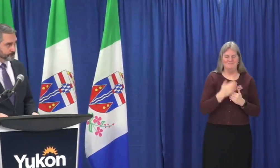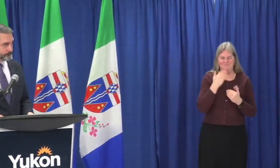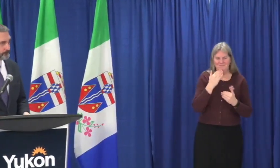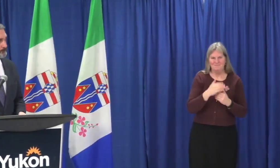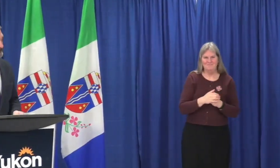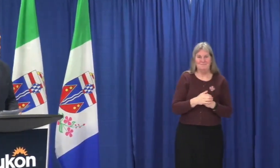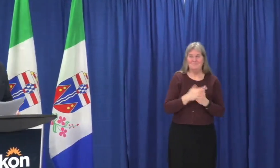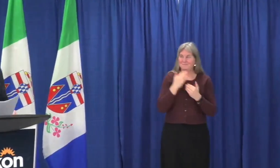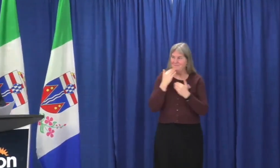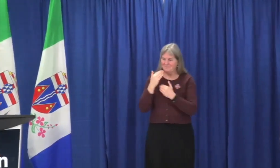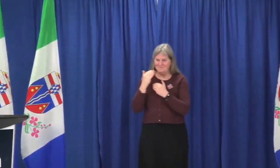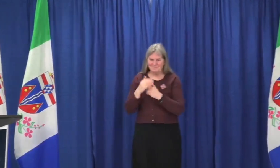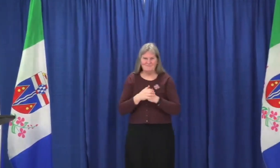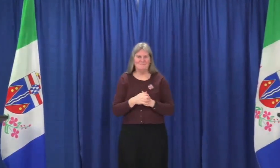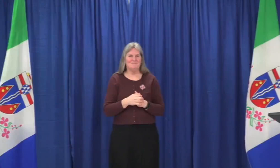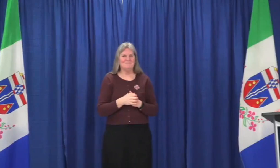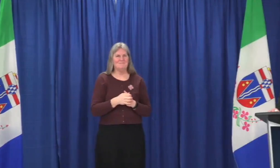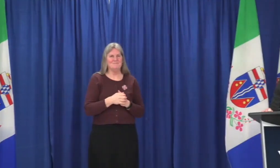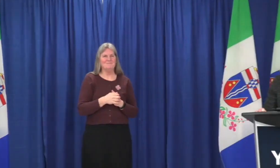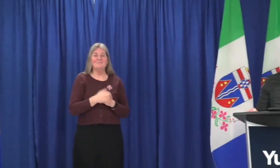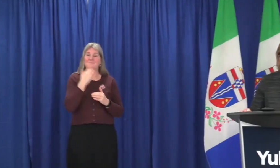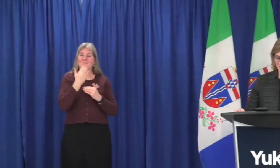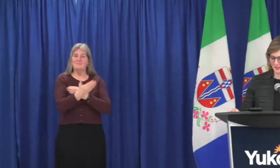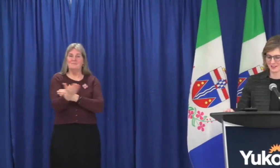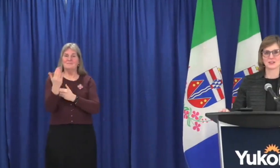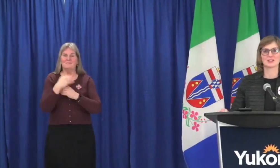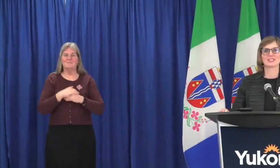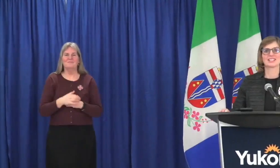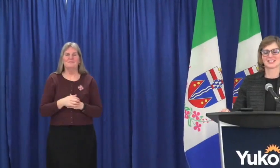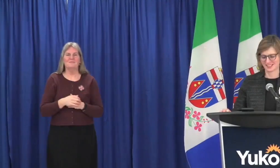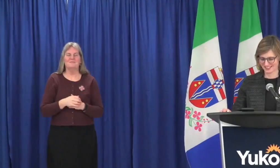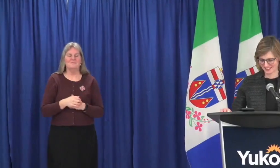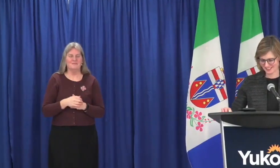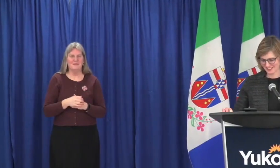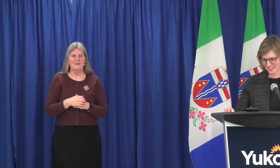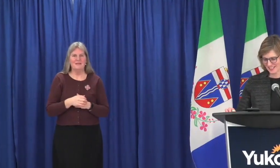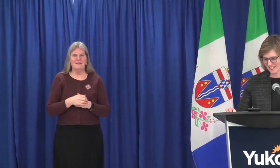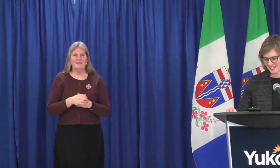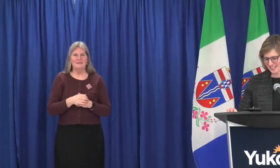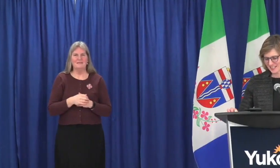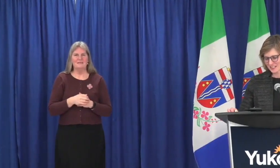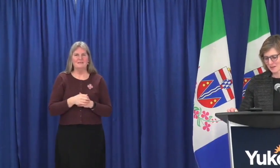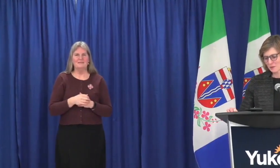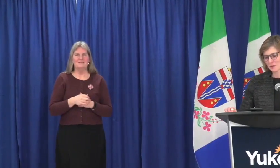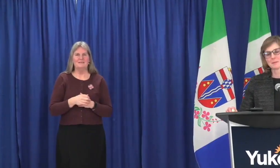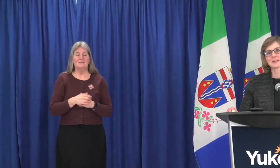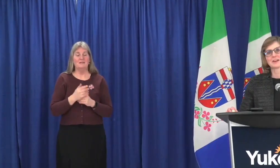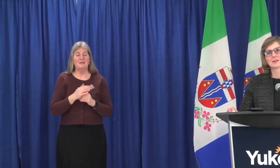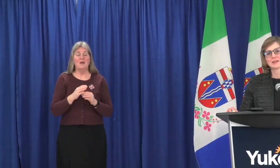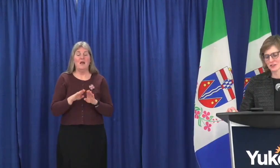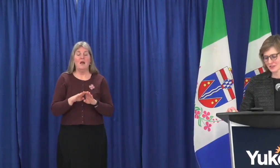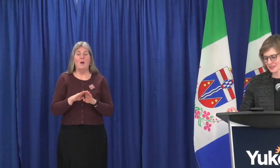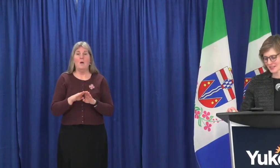Thank you Premier Silver. Good morning everyone. [Indigenous language]. The easing of more public health measures,